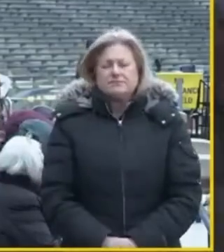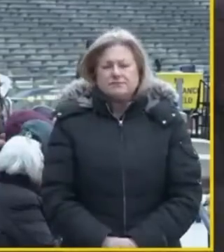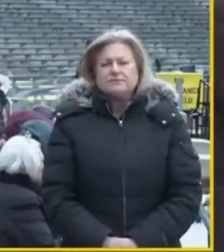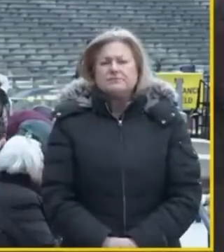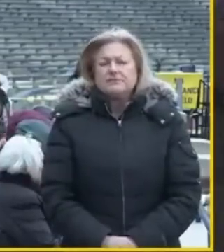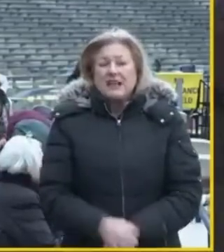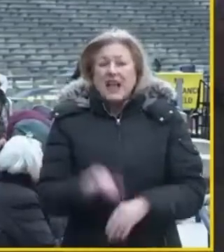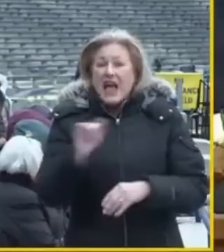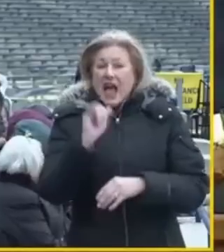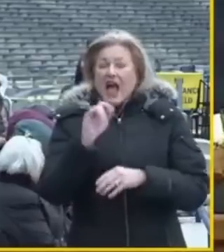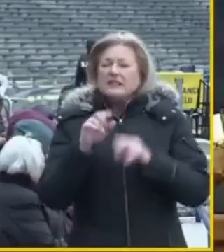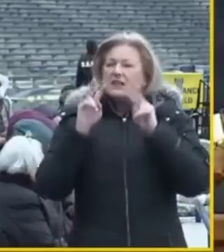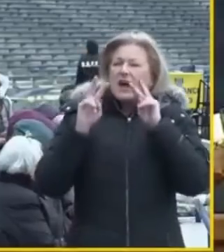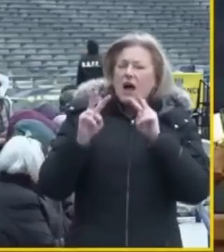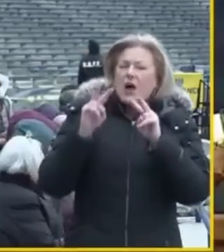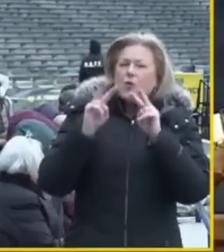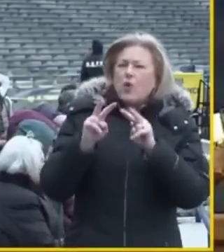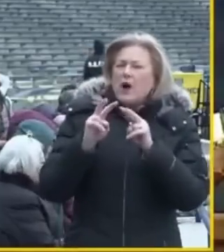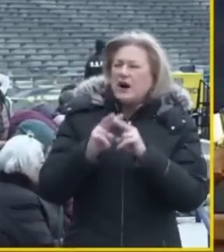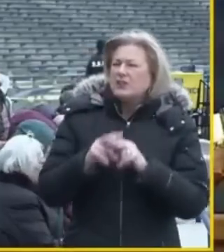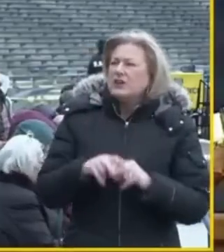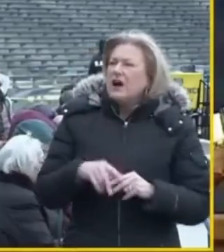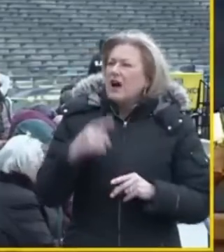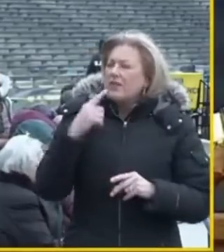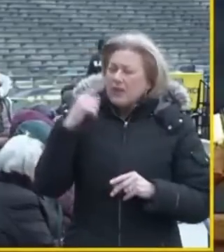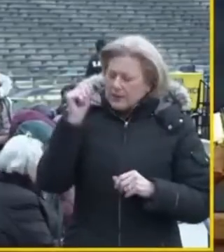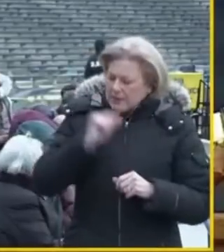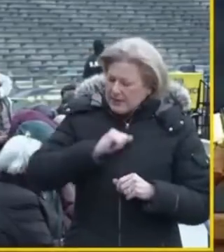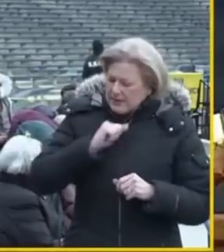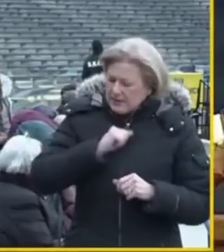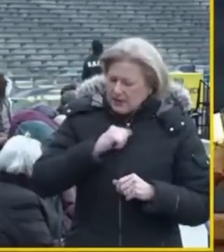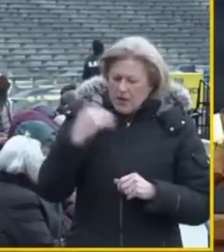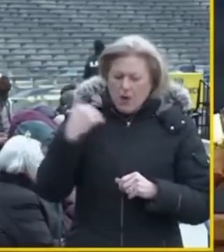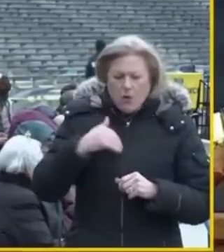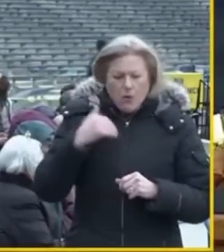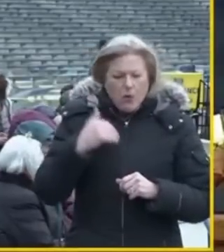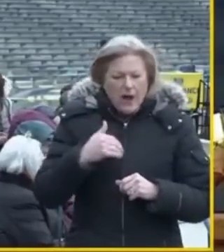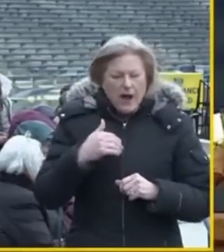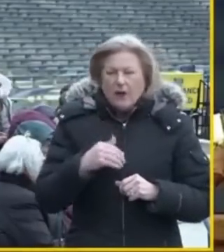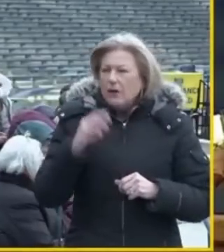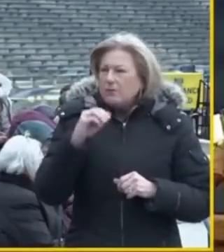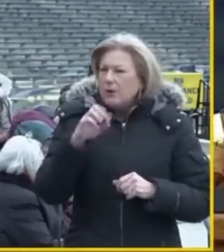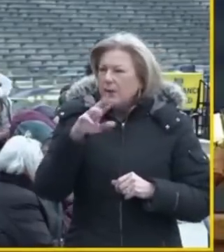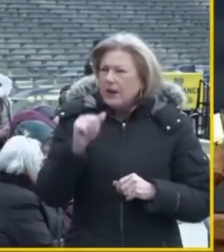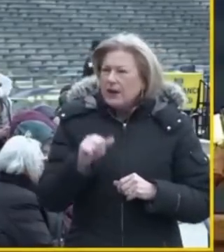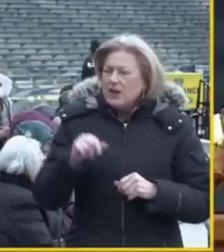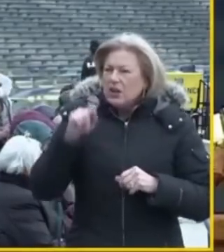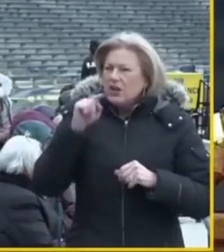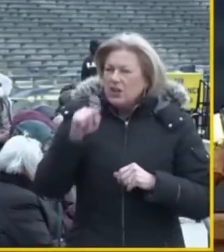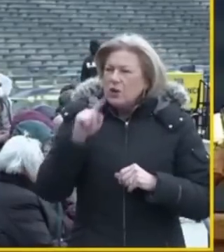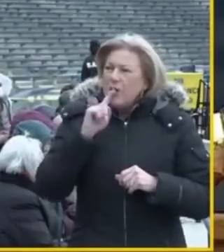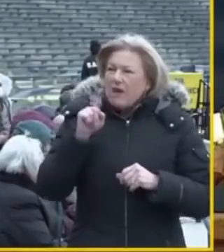As I watched him and took a beat I said to myself, wow, Maria, you are hiding.